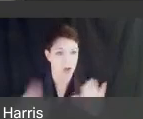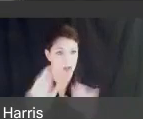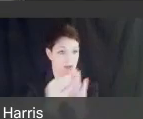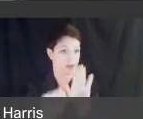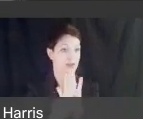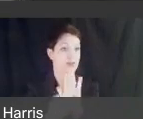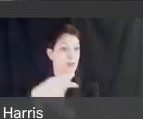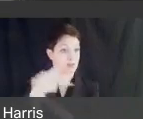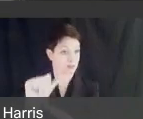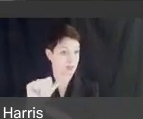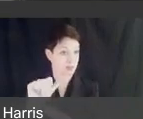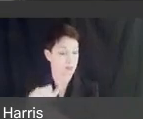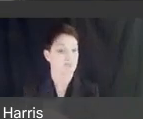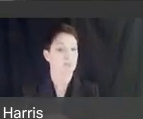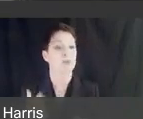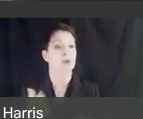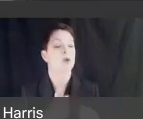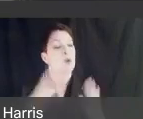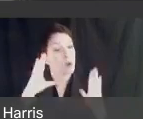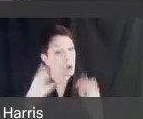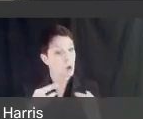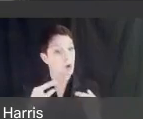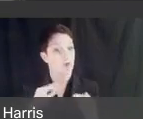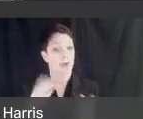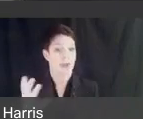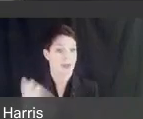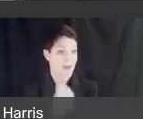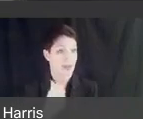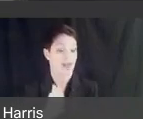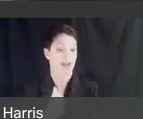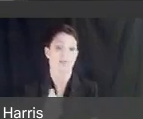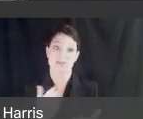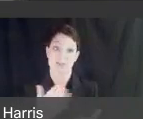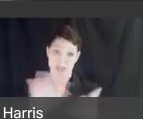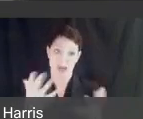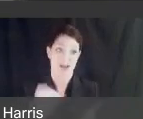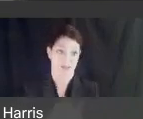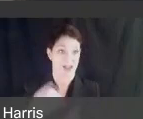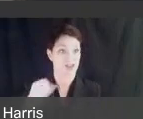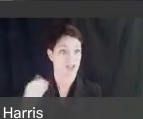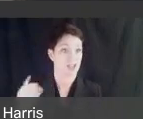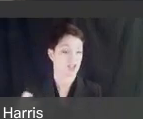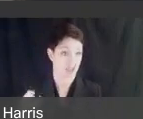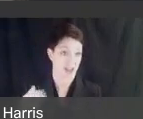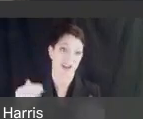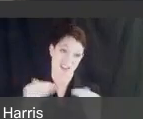We're hopeful that we will be able to secure a fair share of this new supply of the J&J vaccine